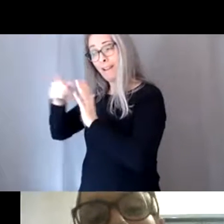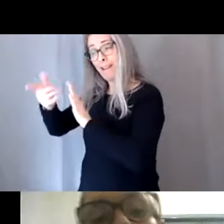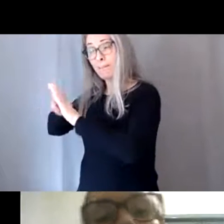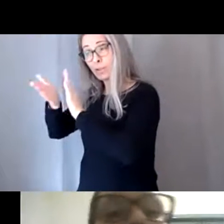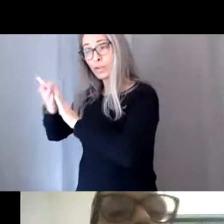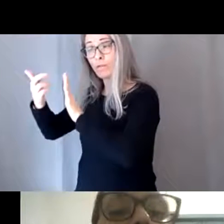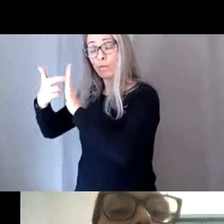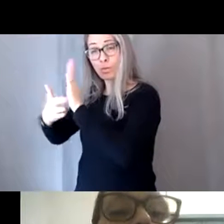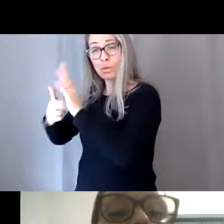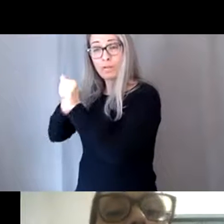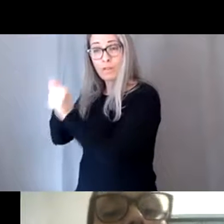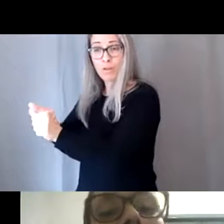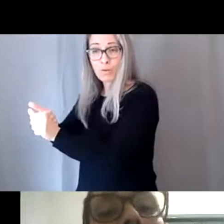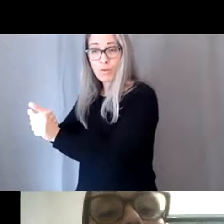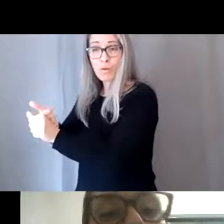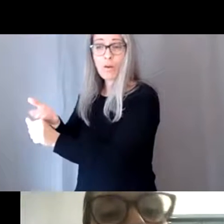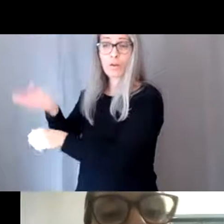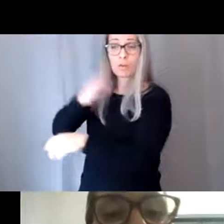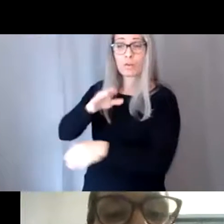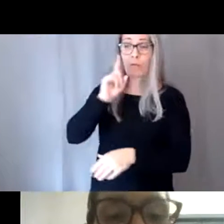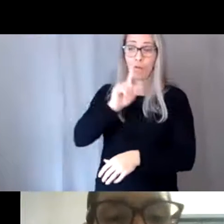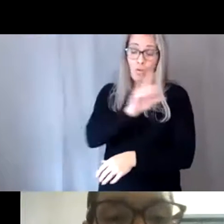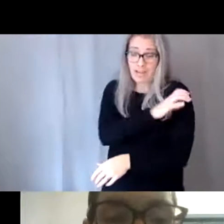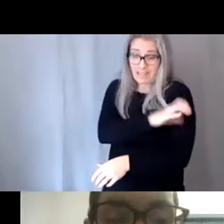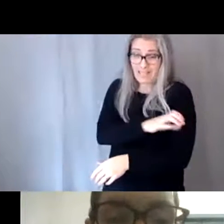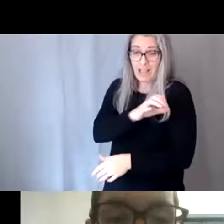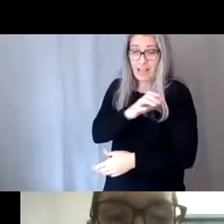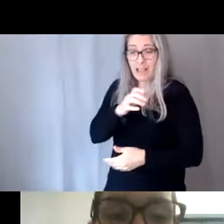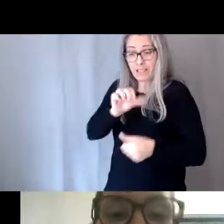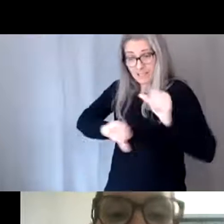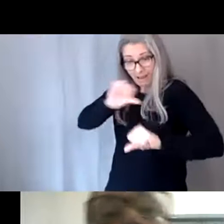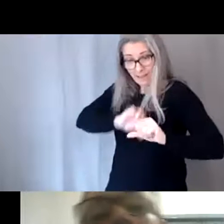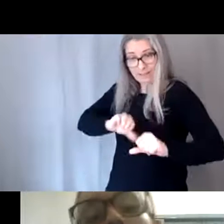in the bureaucratic and administrative dimensions